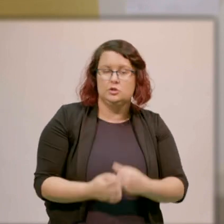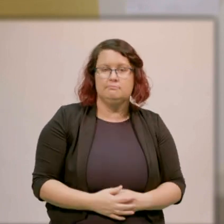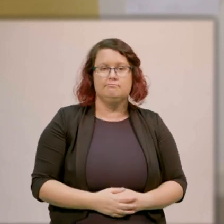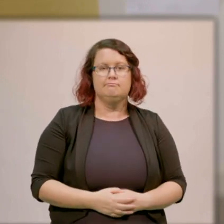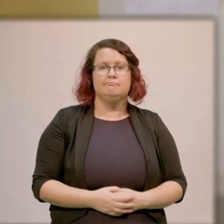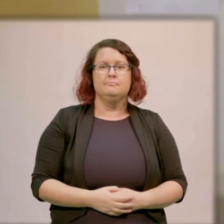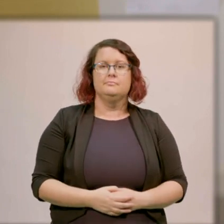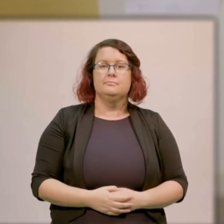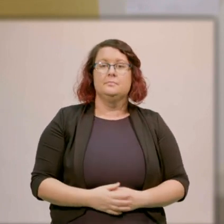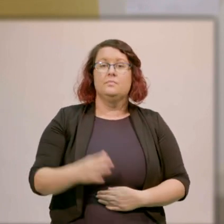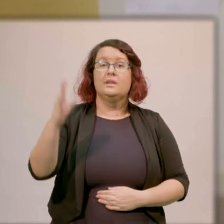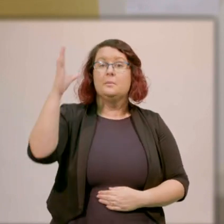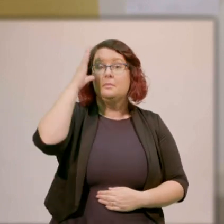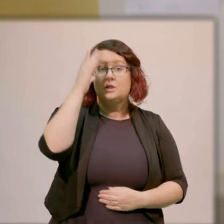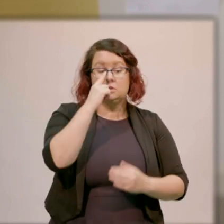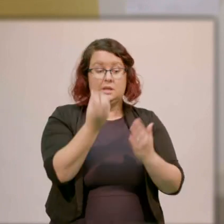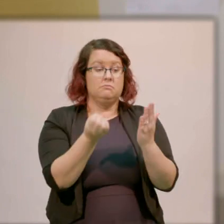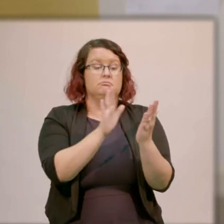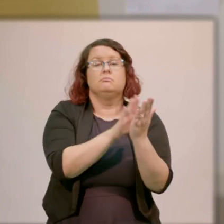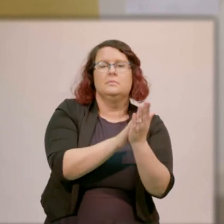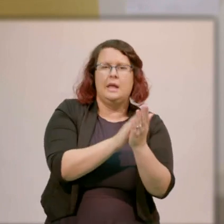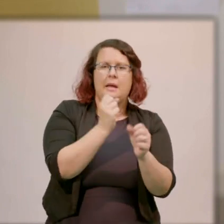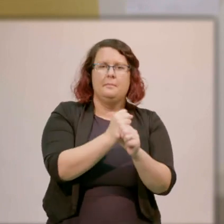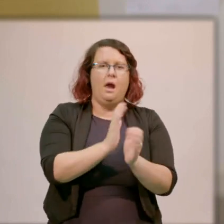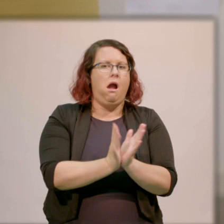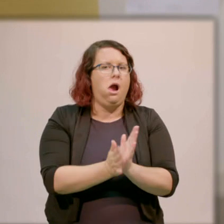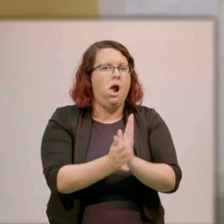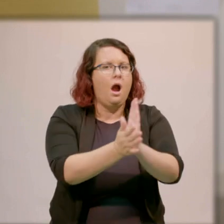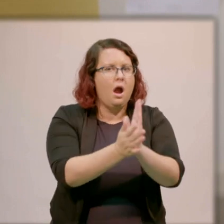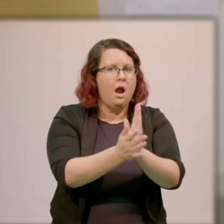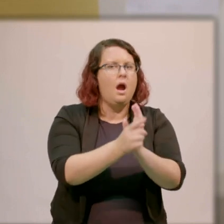Pictures can also be used by the reporter to gently persuade or convince